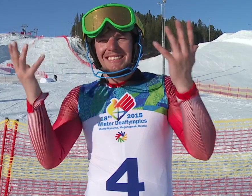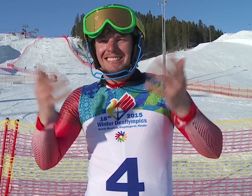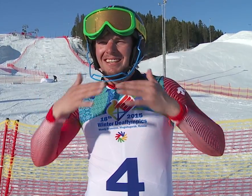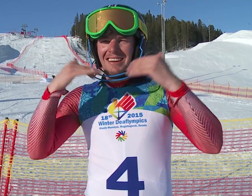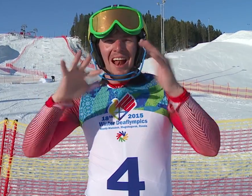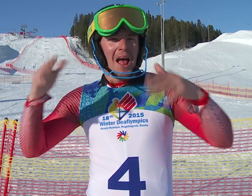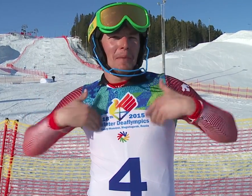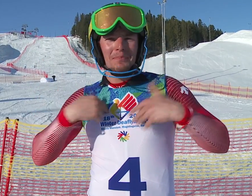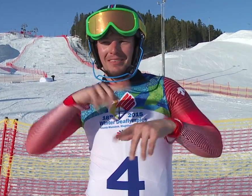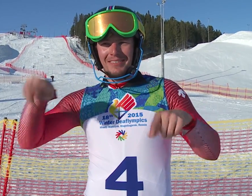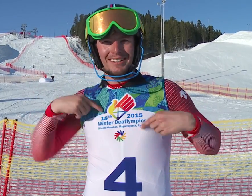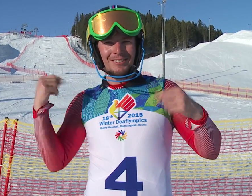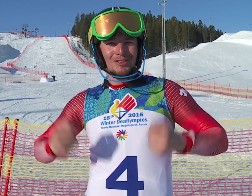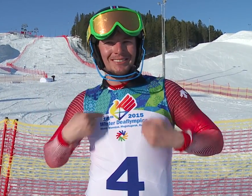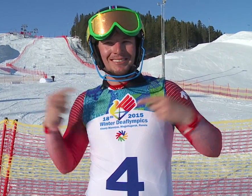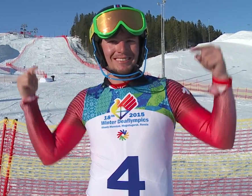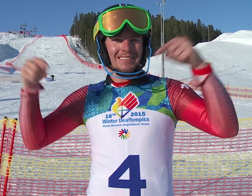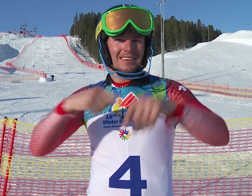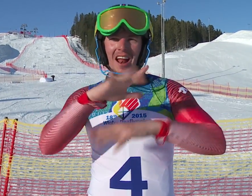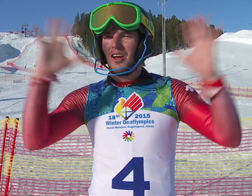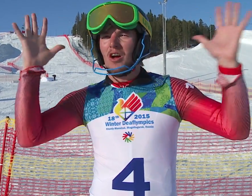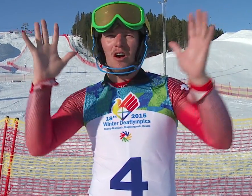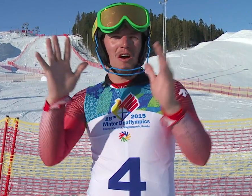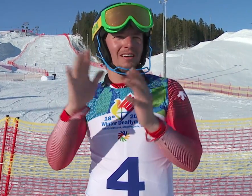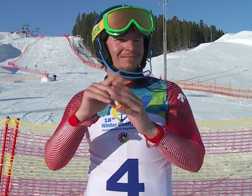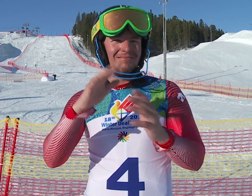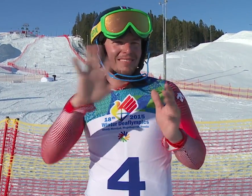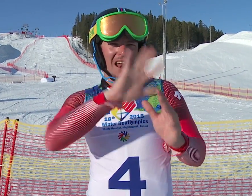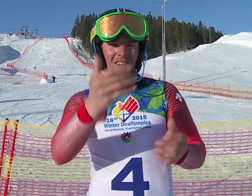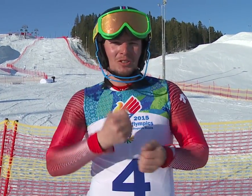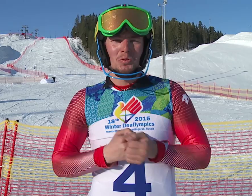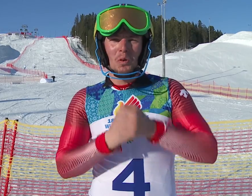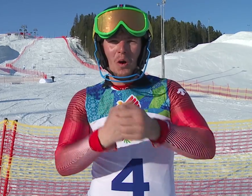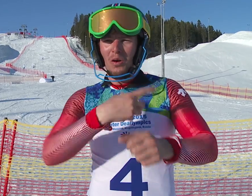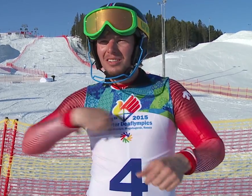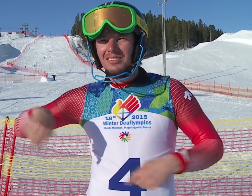so friendly and happy to have us skiers over there. Everyone was so welcoming and supportive of us all.